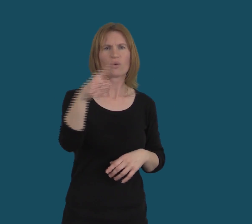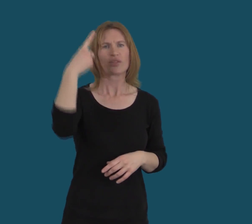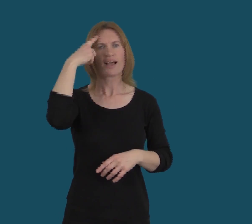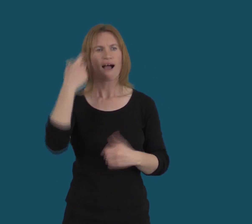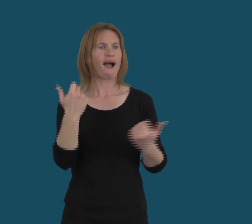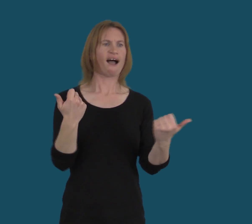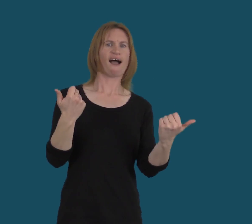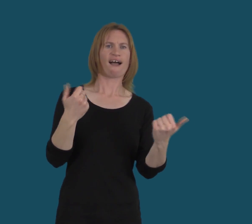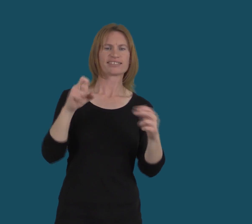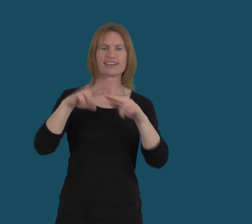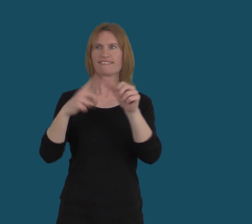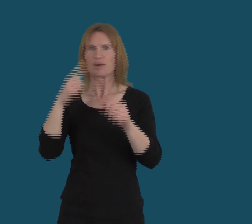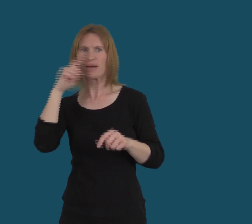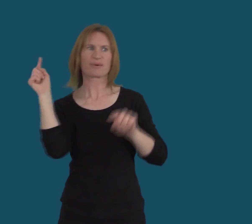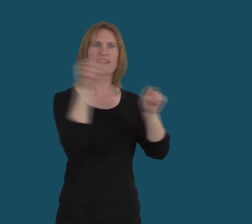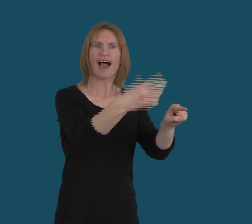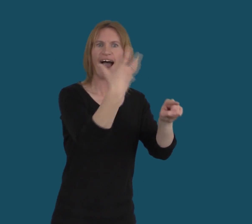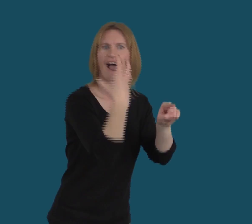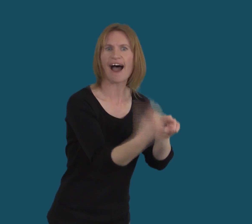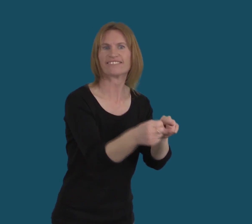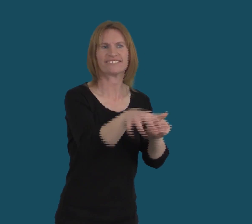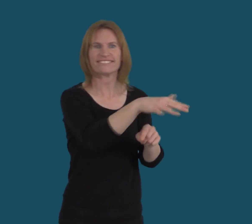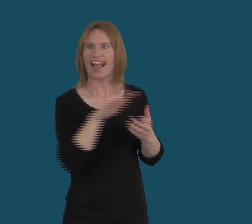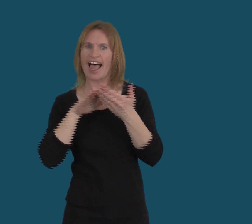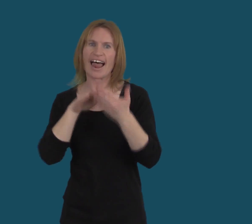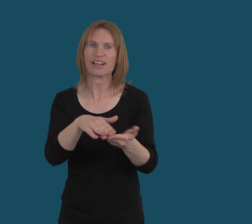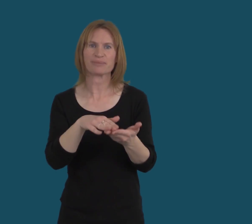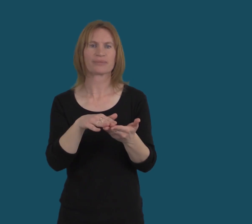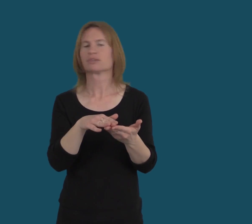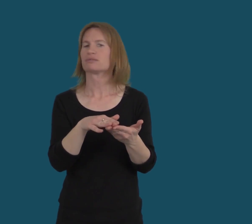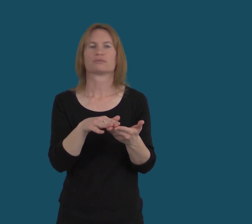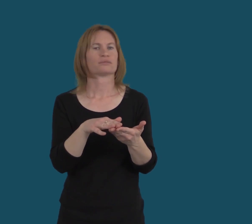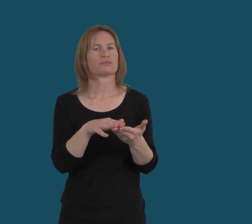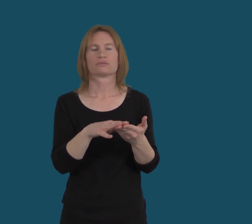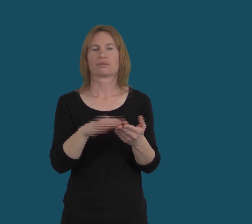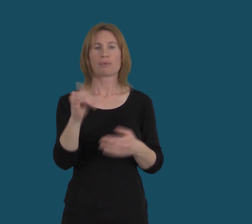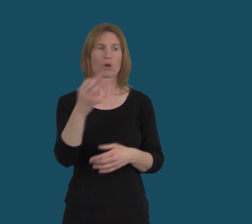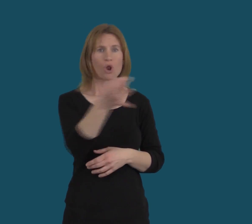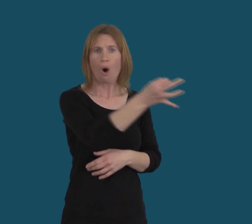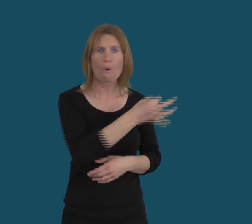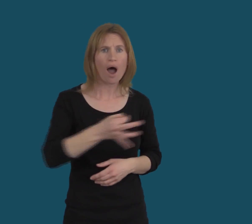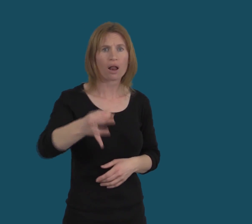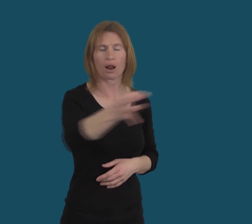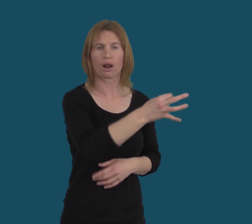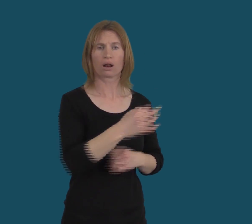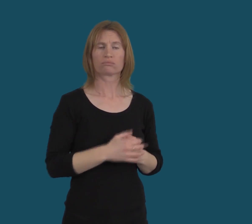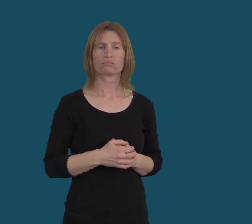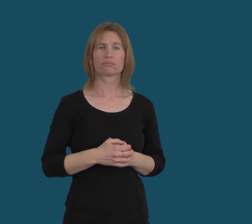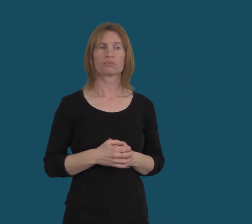do not expect it will be attended by the CFA or that you will find any assistance there. There may be no-one.